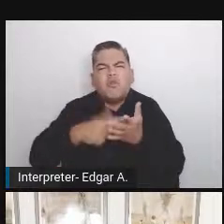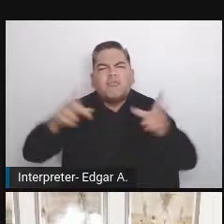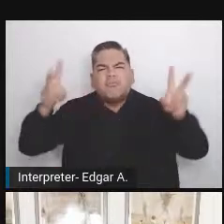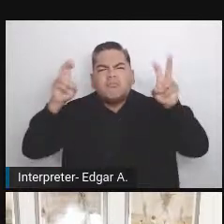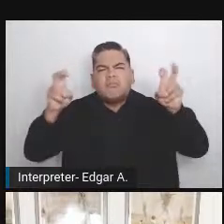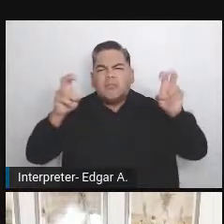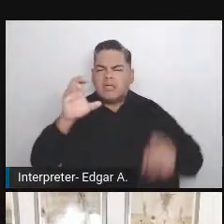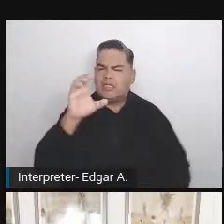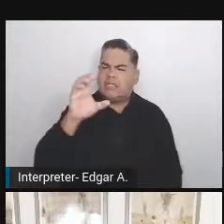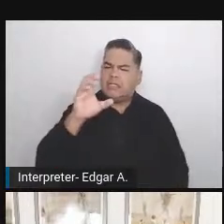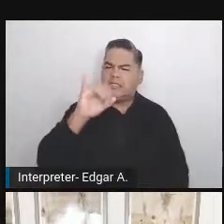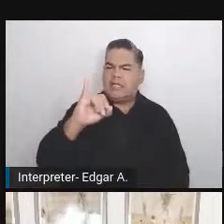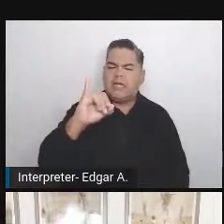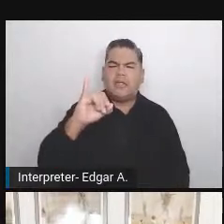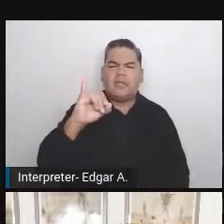I mentioned this weird term in the title.